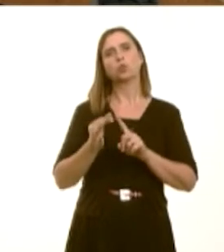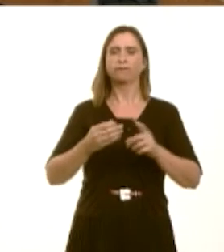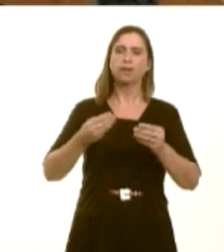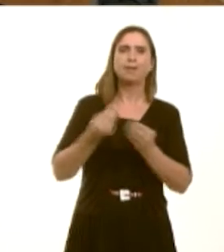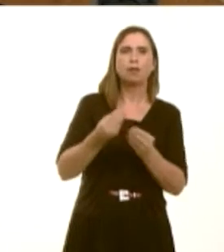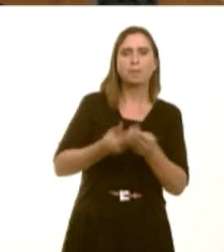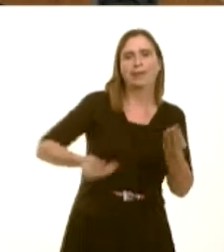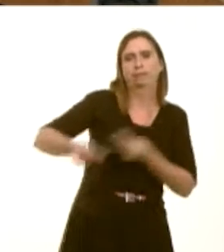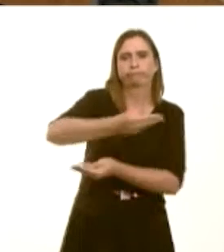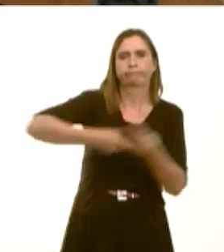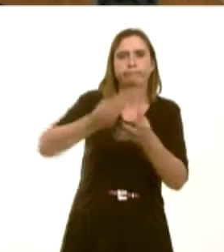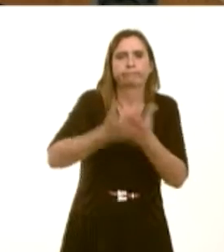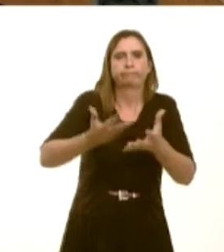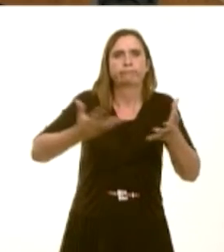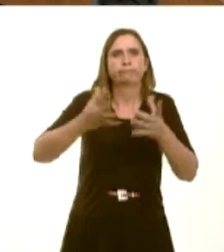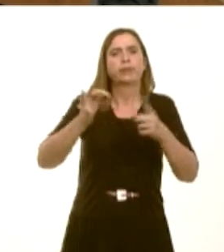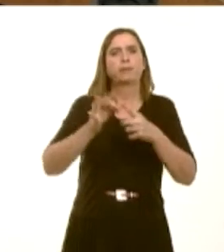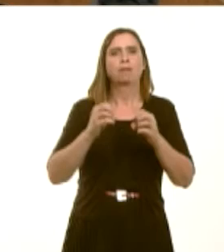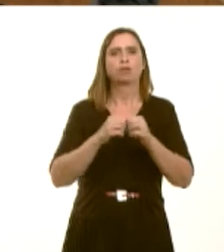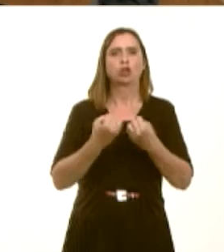OAQ(4)2309(FM) Carwyn Jones: We are committed to supporting